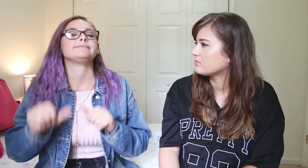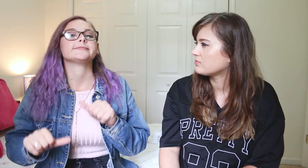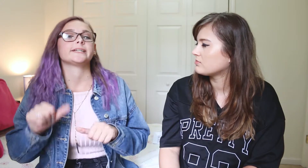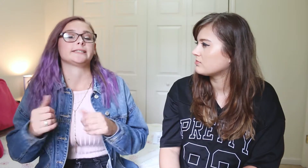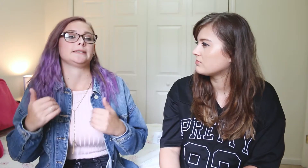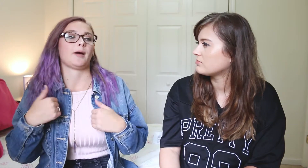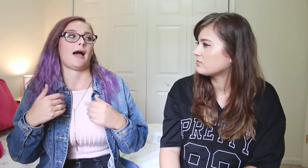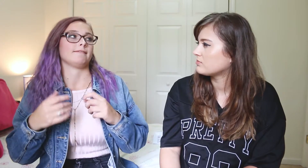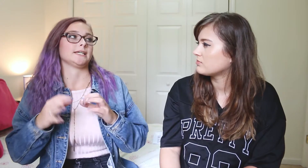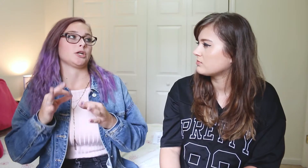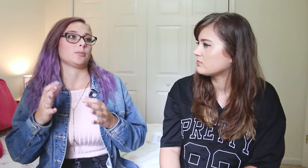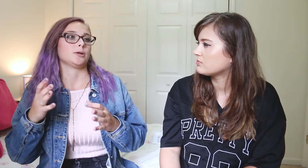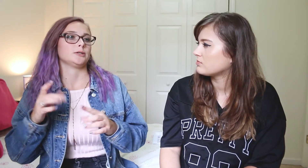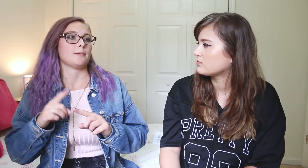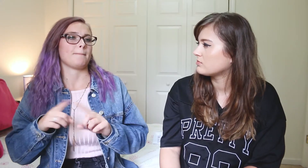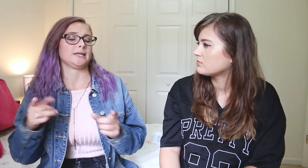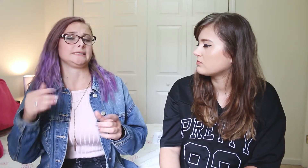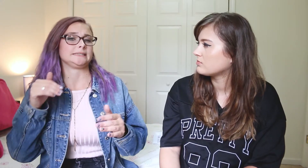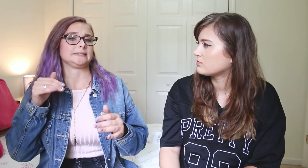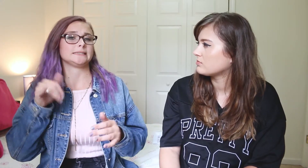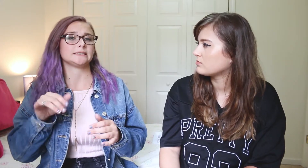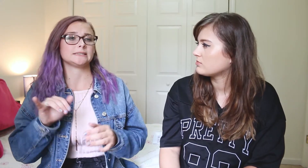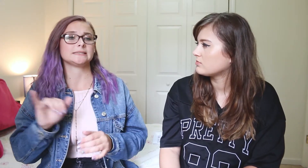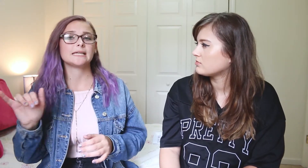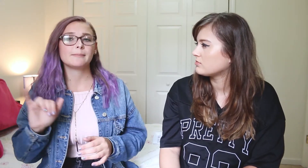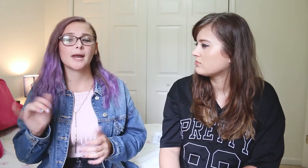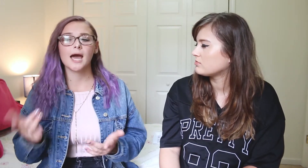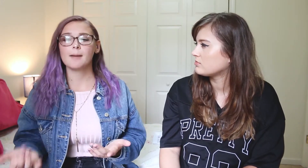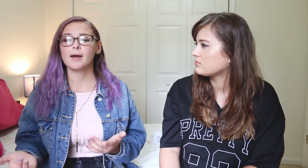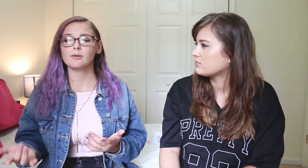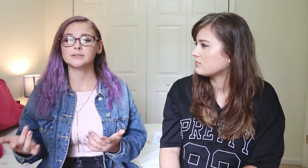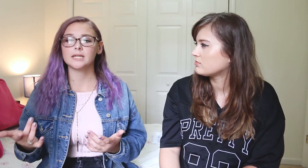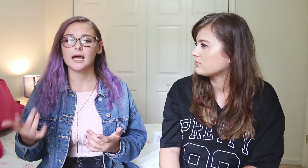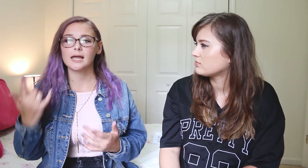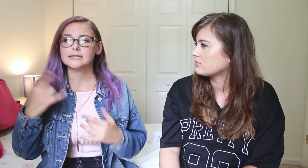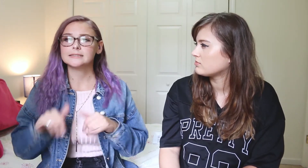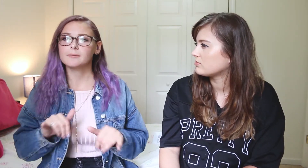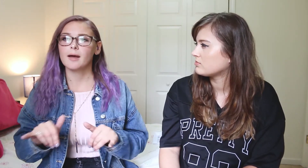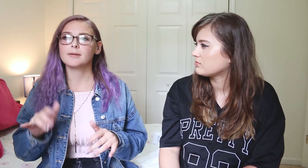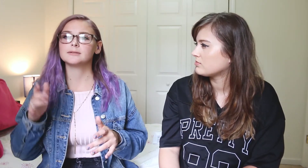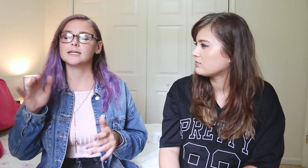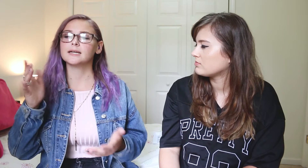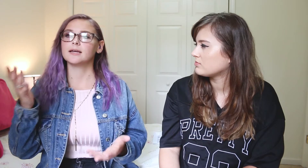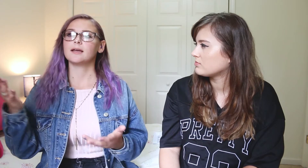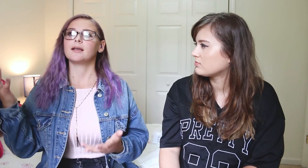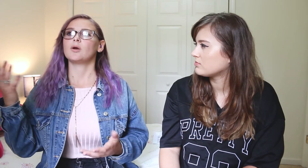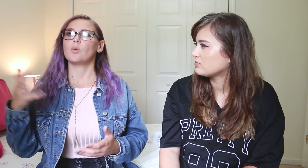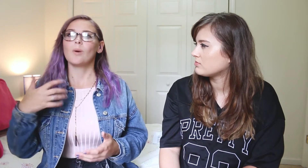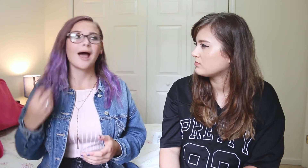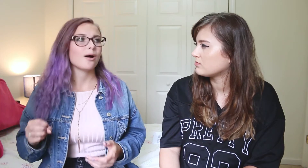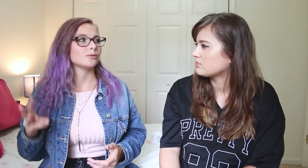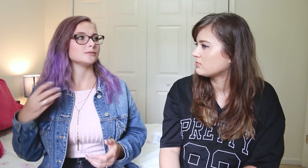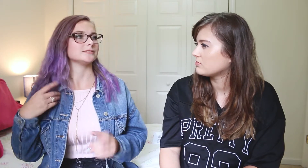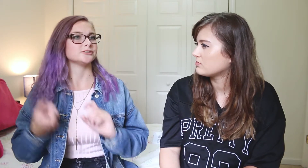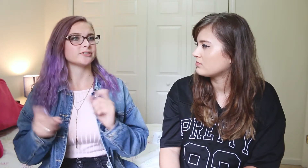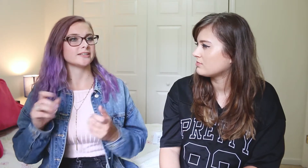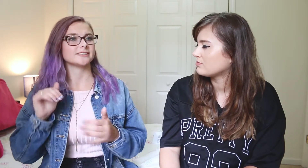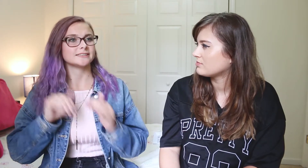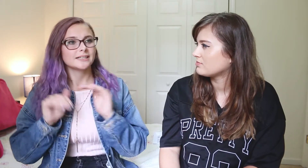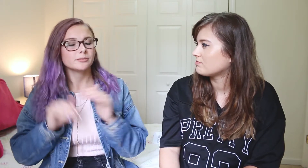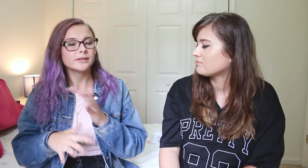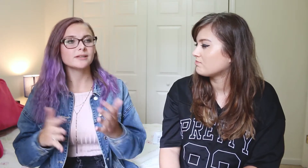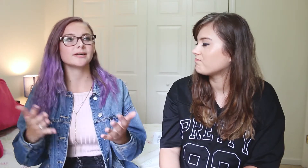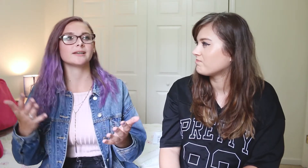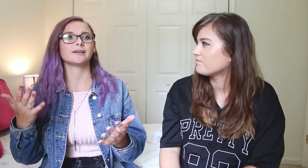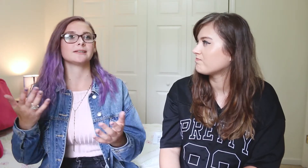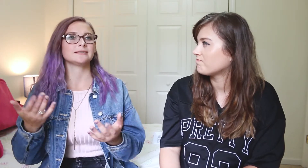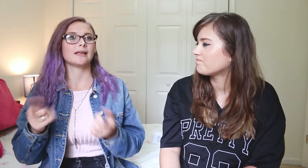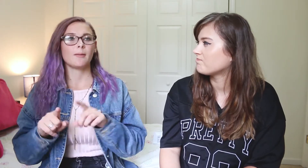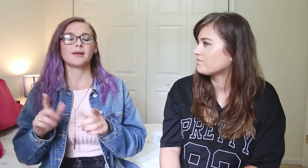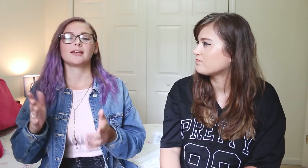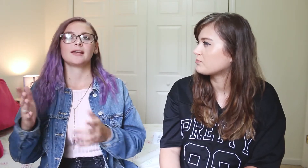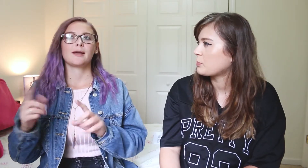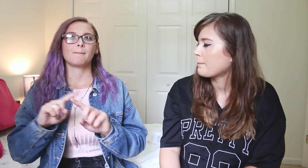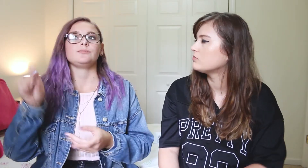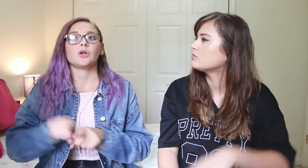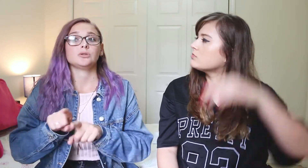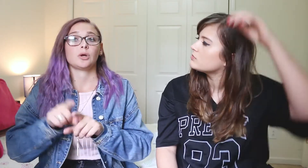So I was uneasy about having interpreters, but at the same time there was a huge change in accessibility.